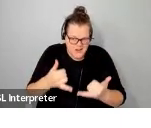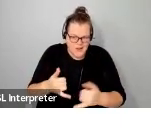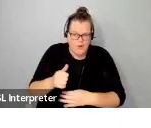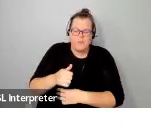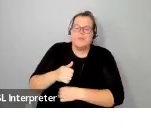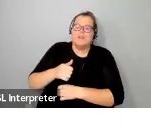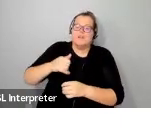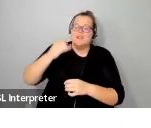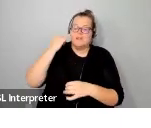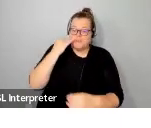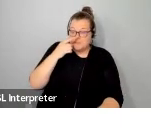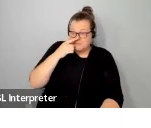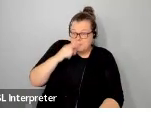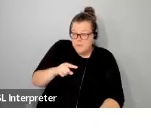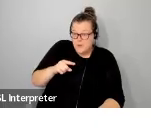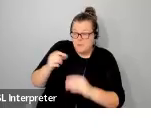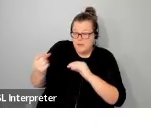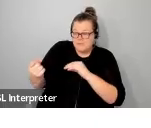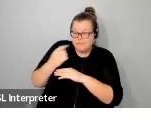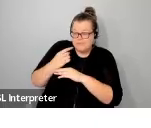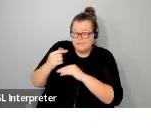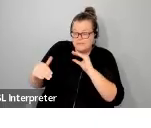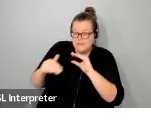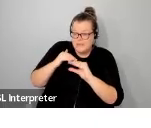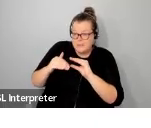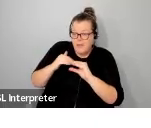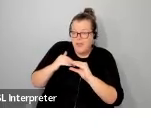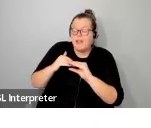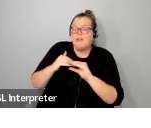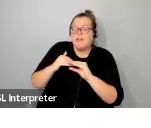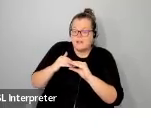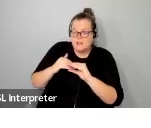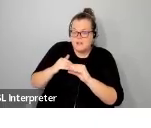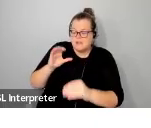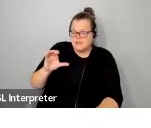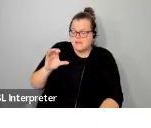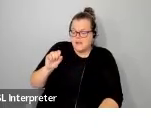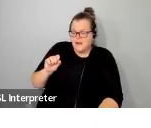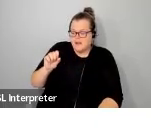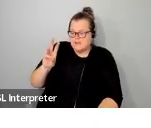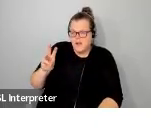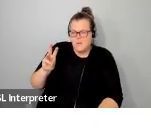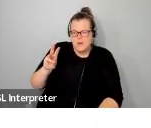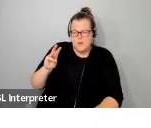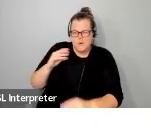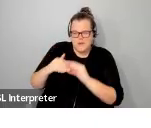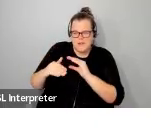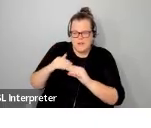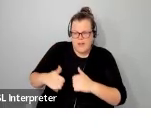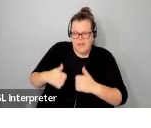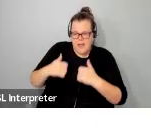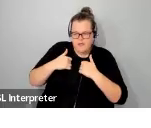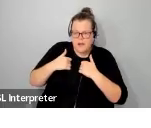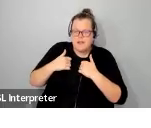So if you want to shoot us an e-mail to the CSW e-mail address, I'll make sure I drop that in the chat.